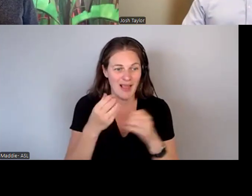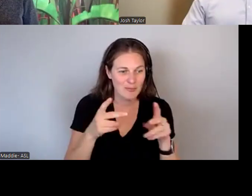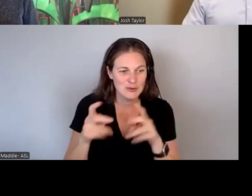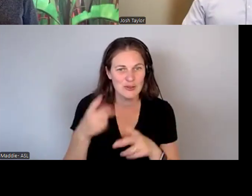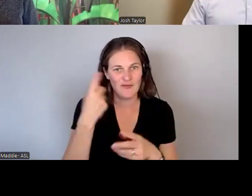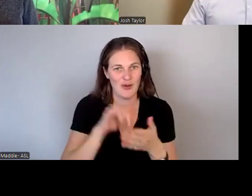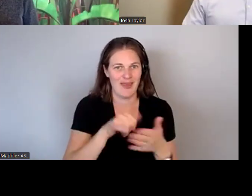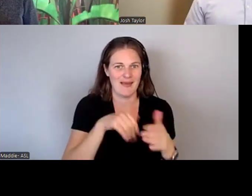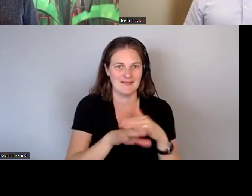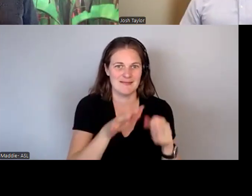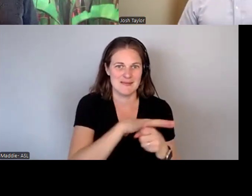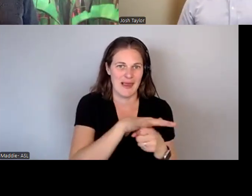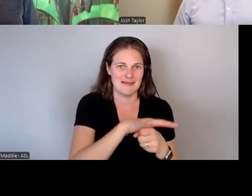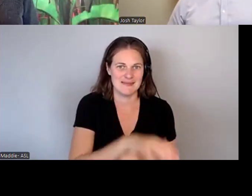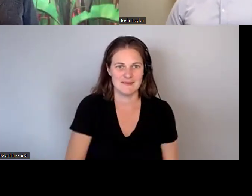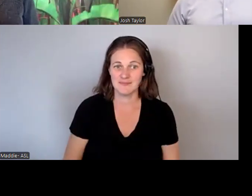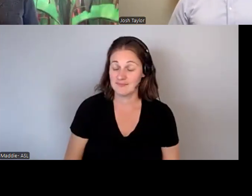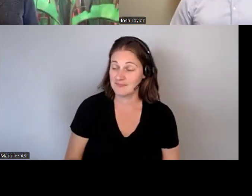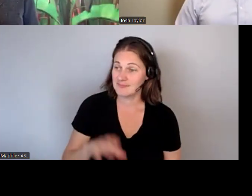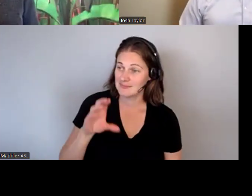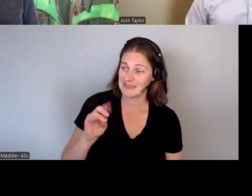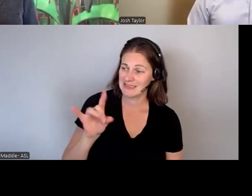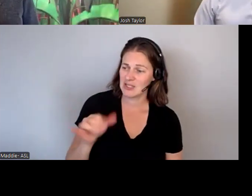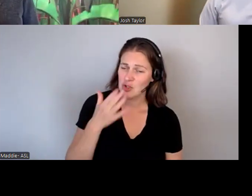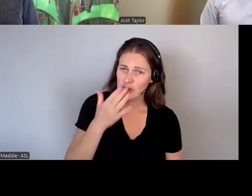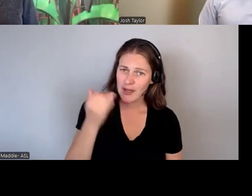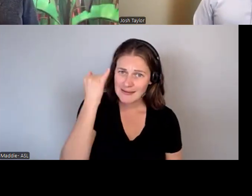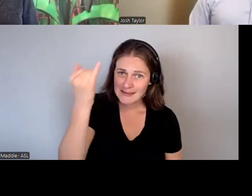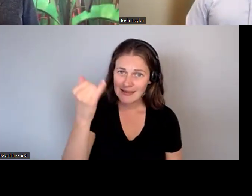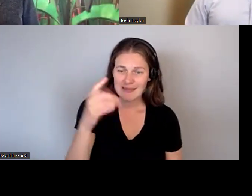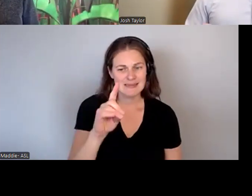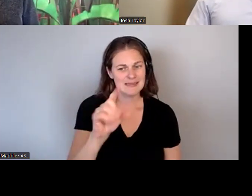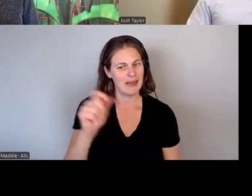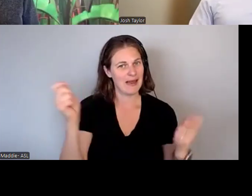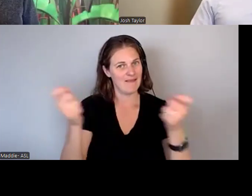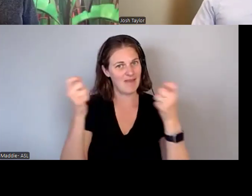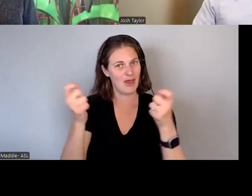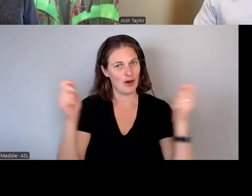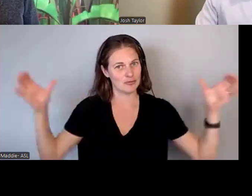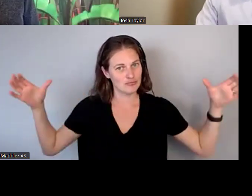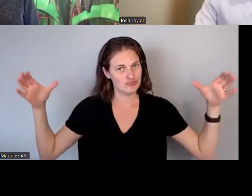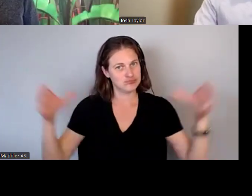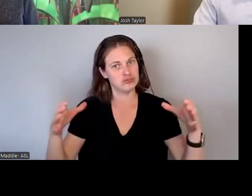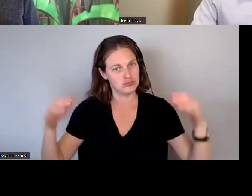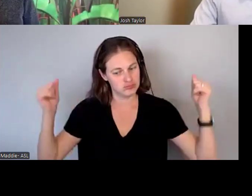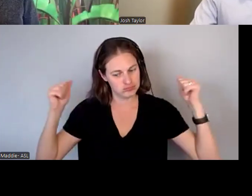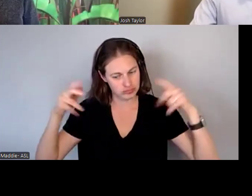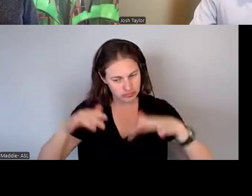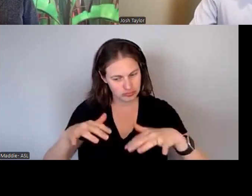I think that's a great idea because, yeah, the disability fairs, everybody's gathered in one place and you learn about all sorts of people doing all sorts of things,